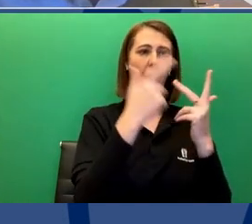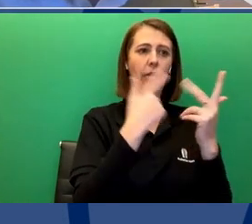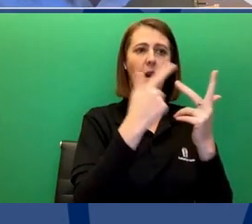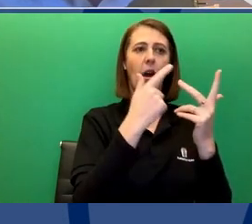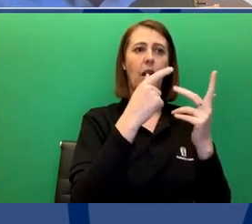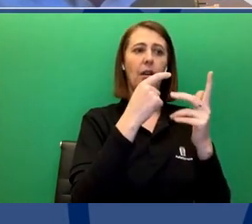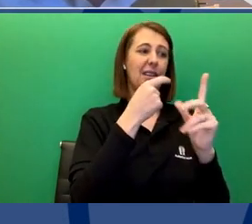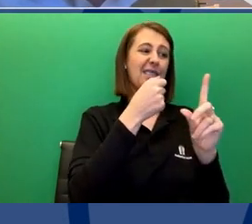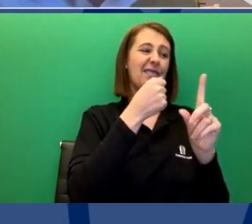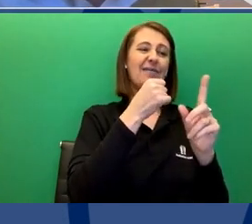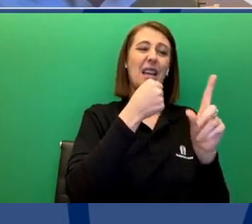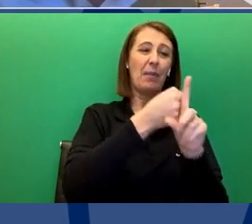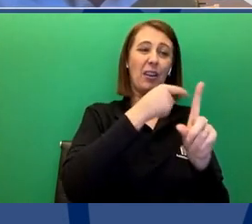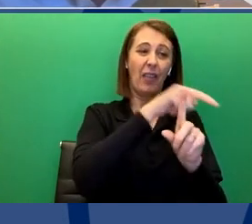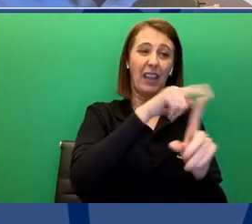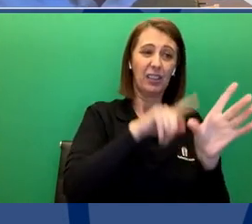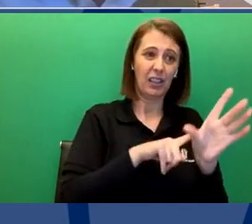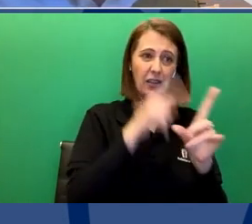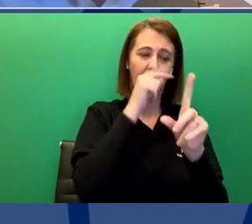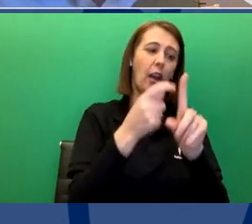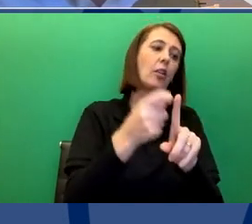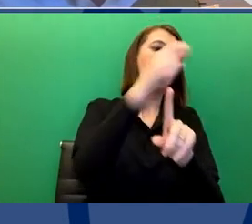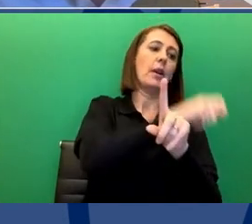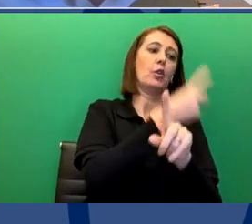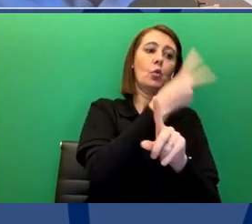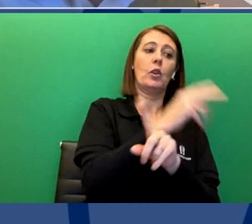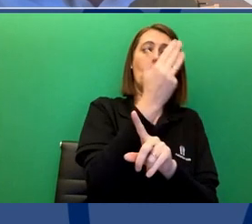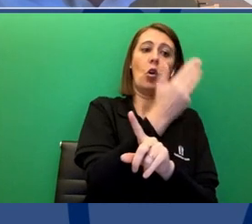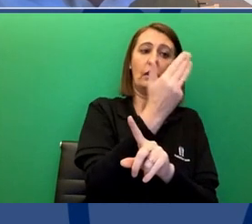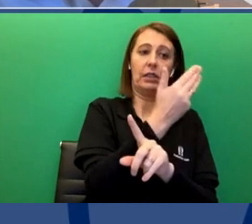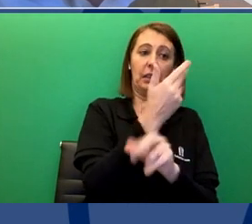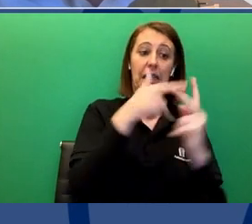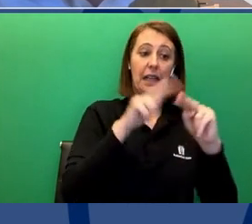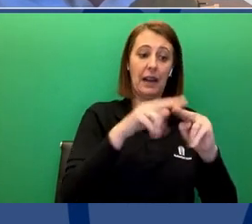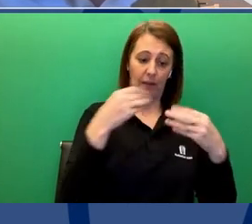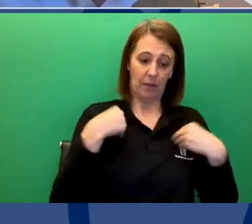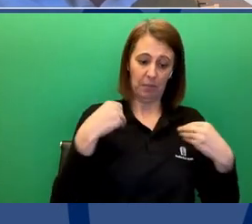then they can go back to 2019. If the business doesn't have a trading history that long,